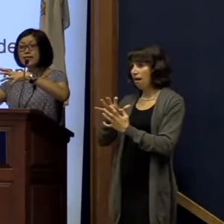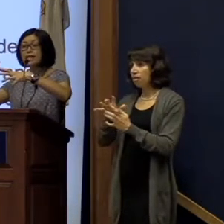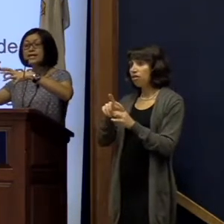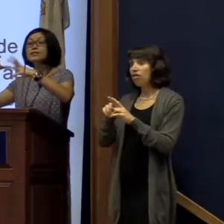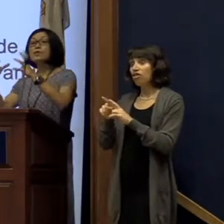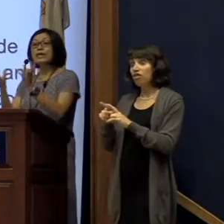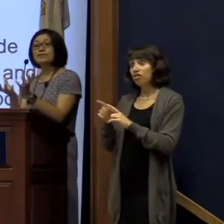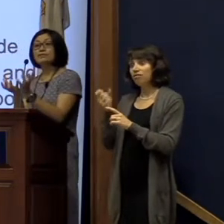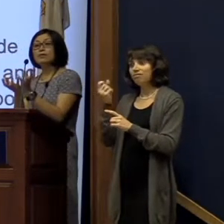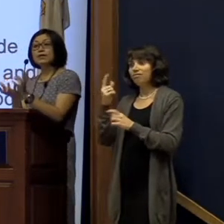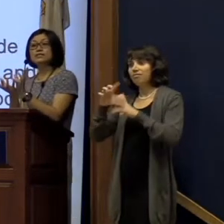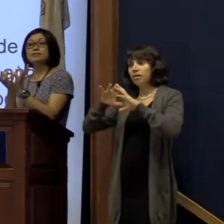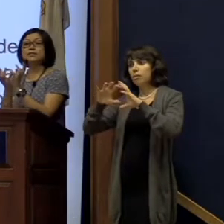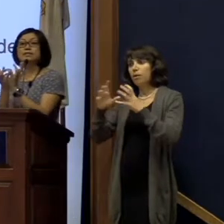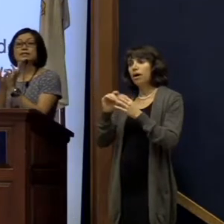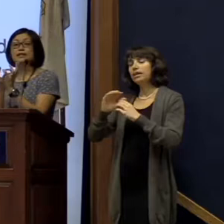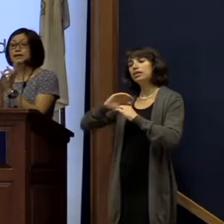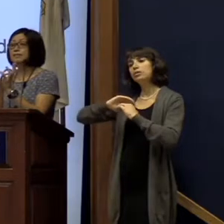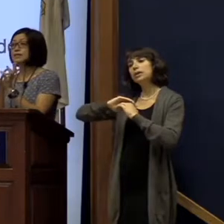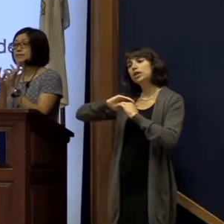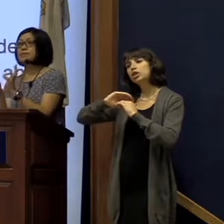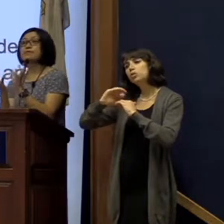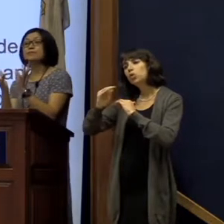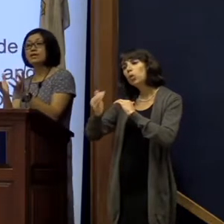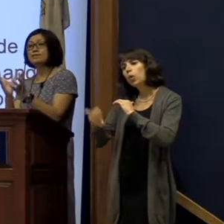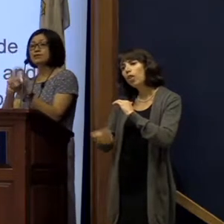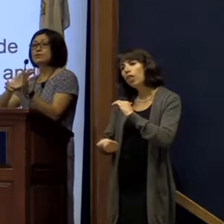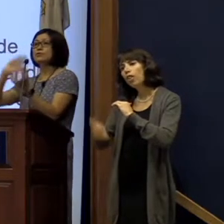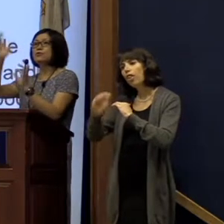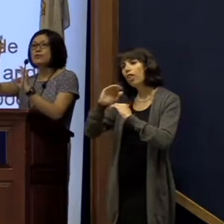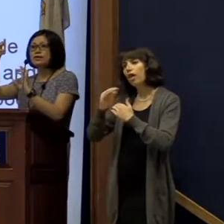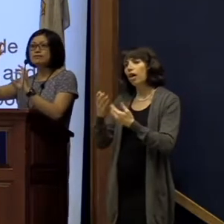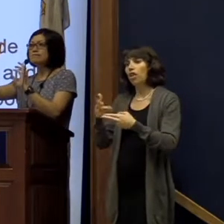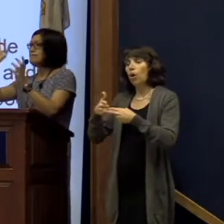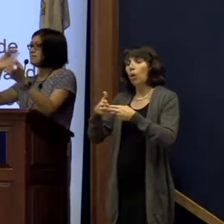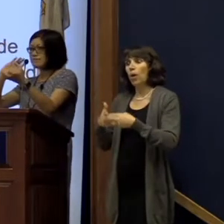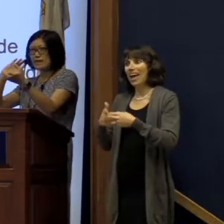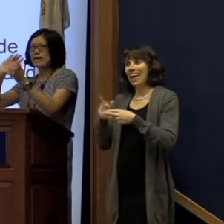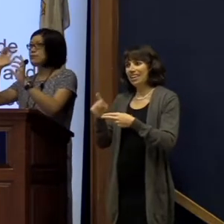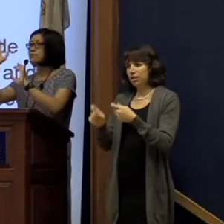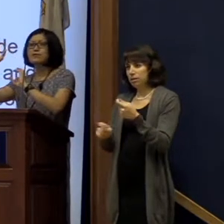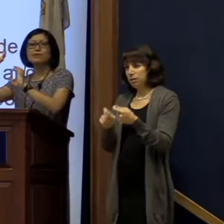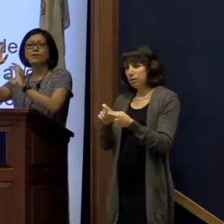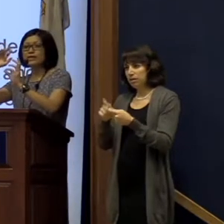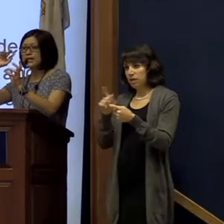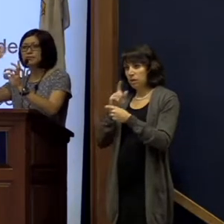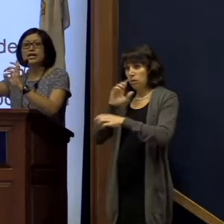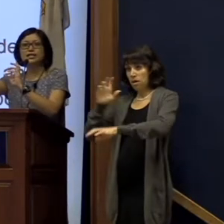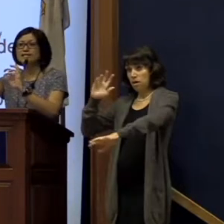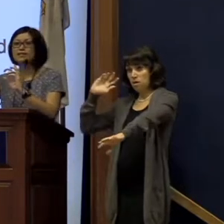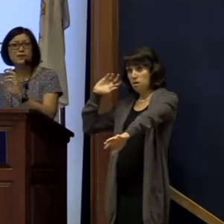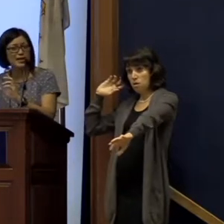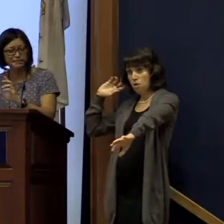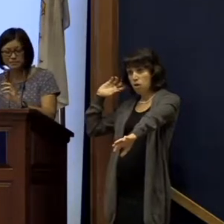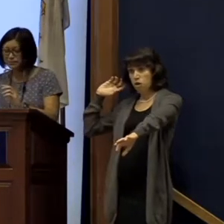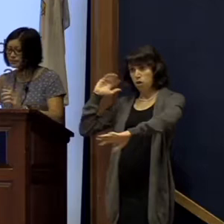The weight of the ball has to be a specific weight because when you throw it, I don't do football But it has to turn in a certain way